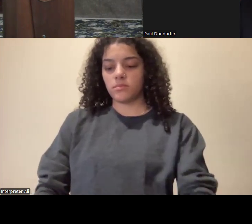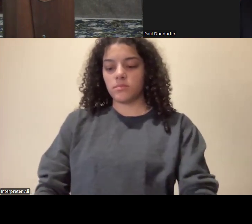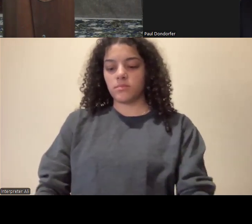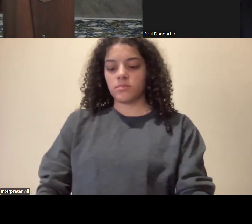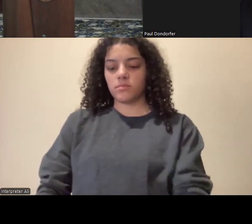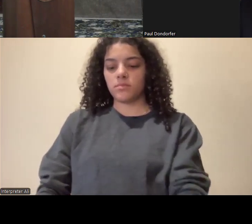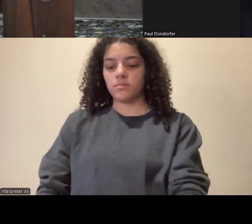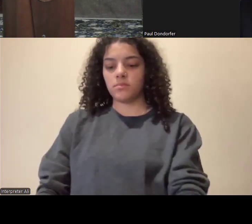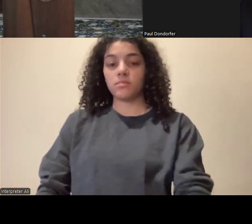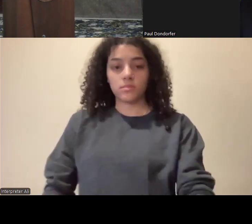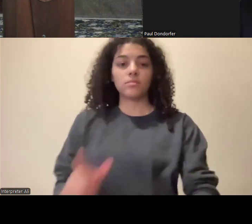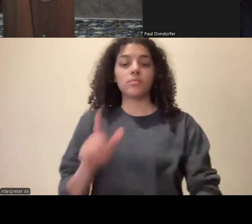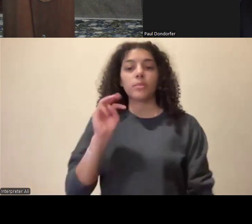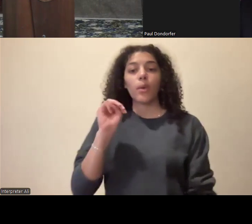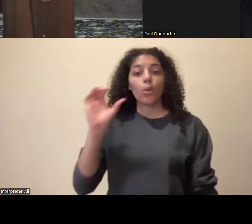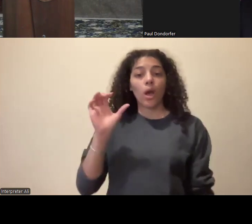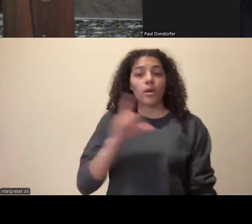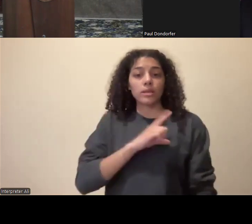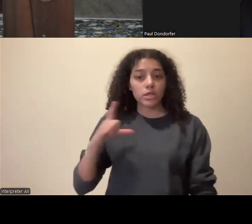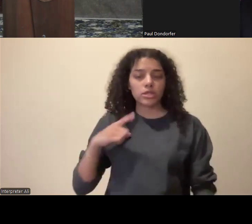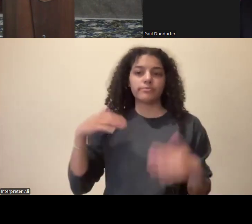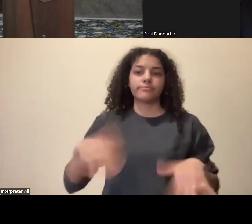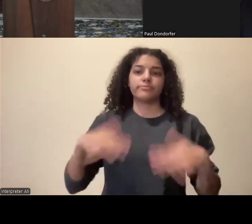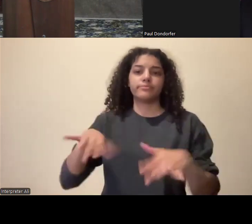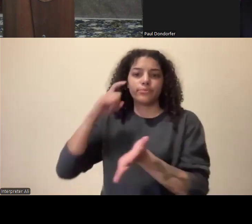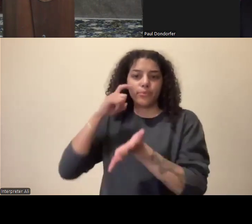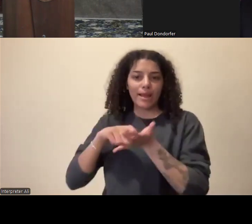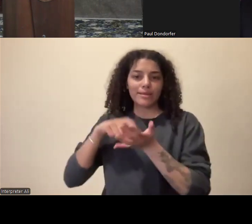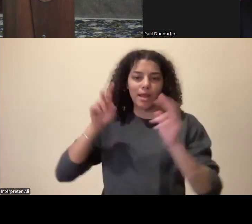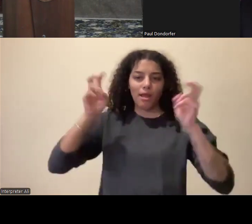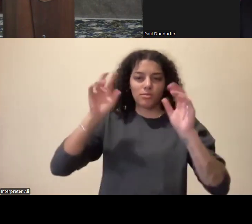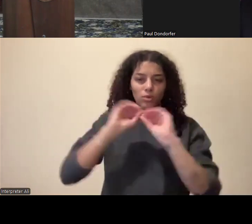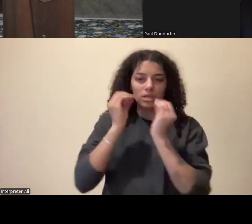The Monroe County Legislature recognizes the fairy godmothers of Rochester Whereas it is the